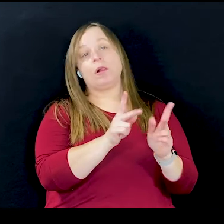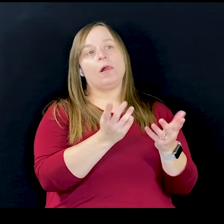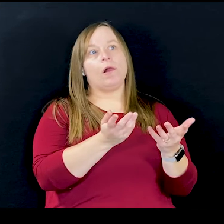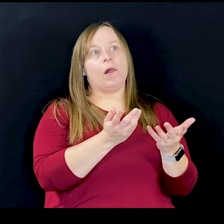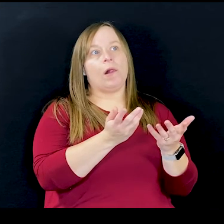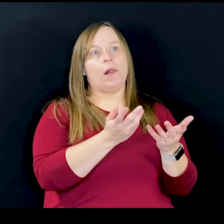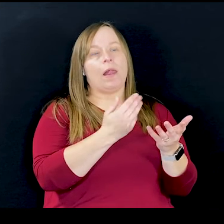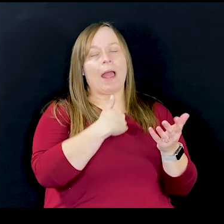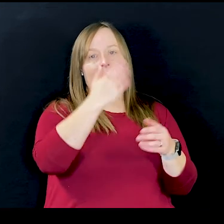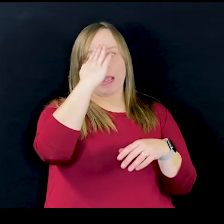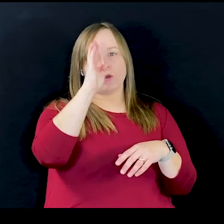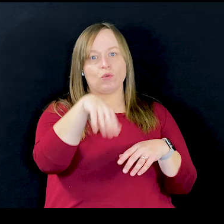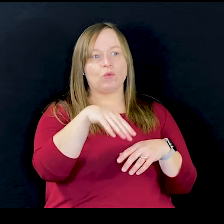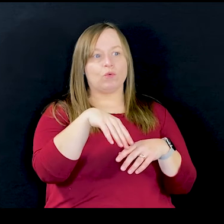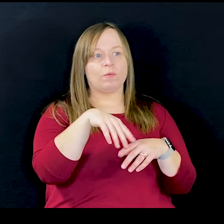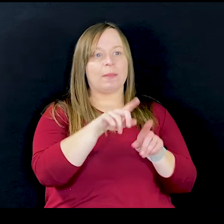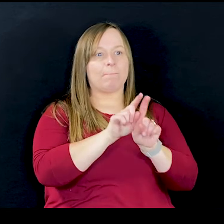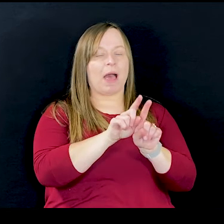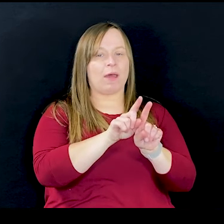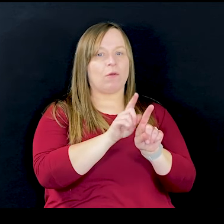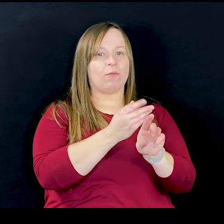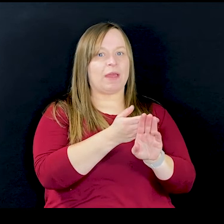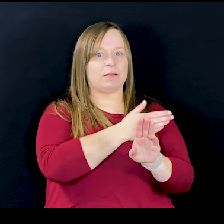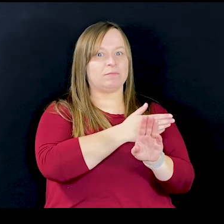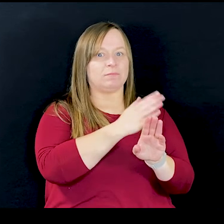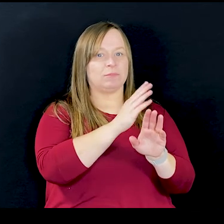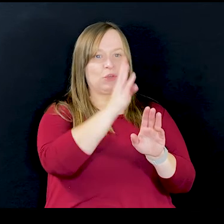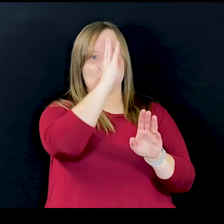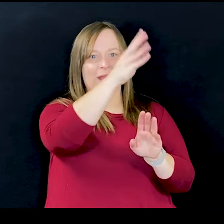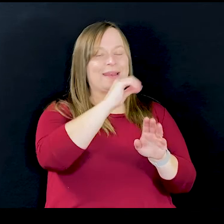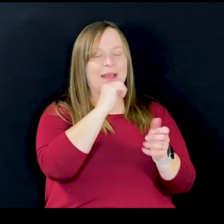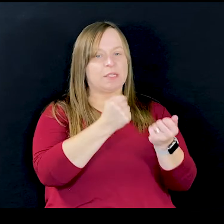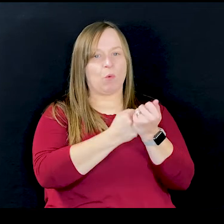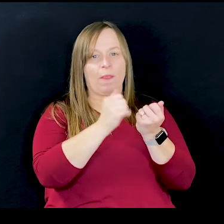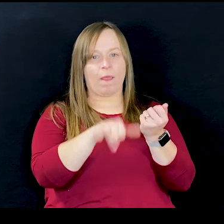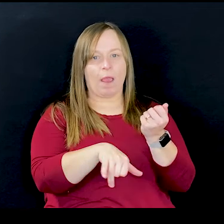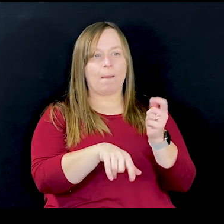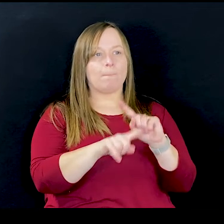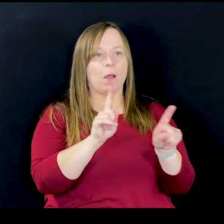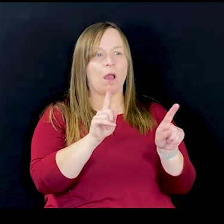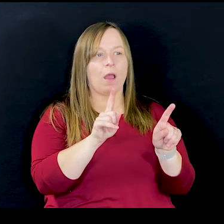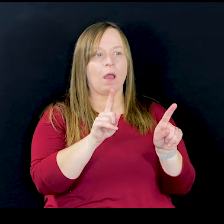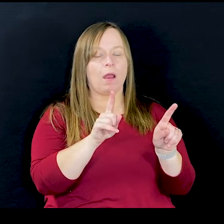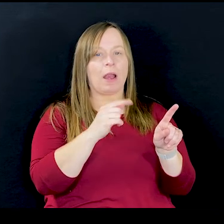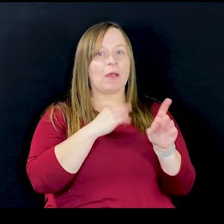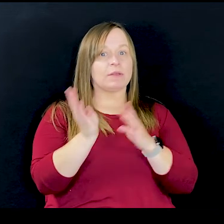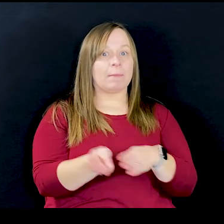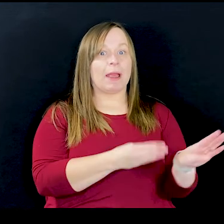And I knew that the model that I had created wouldn't support that, but I was planning